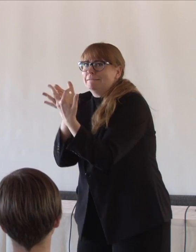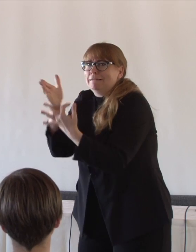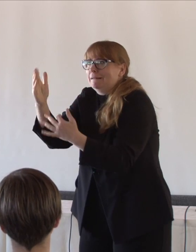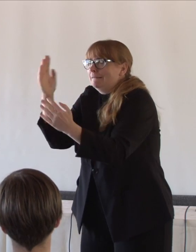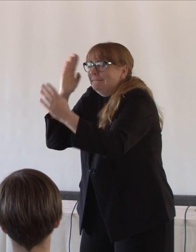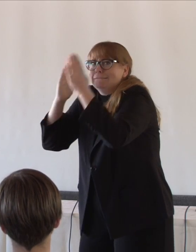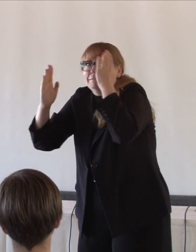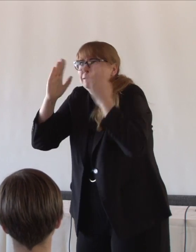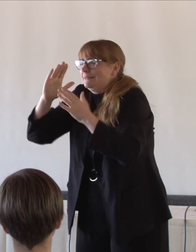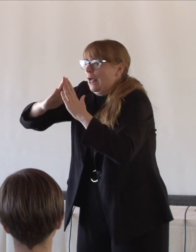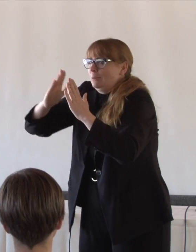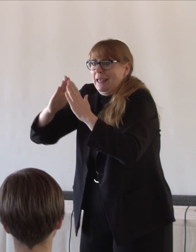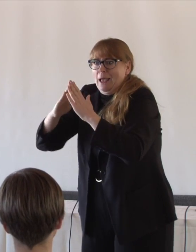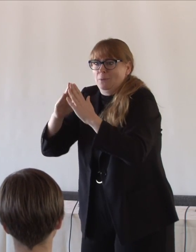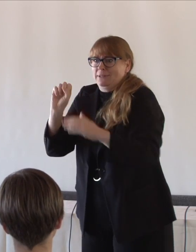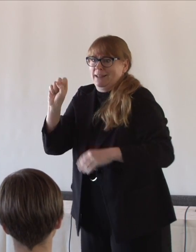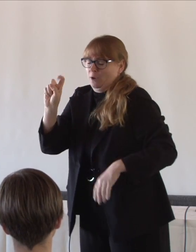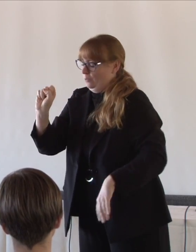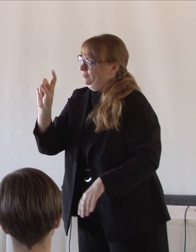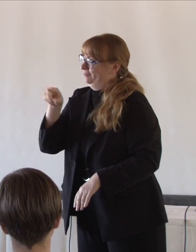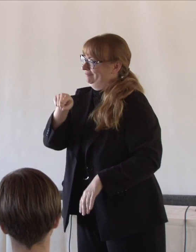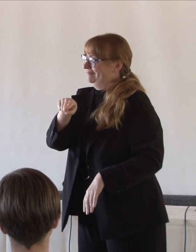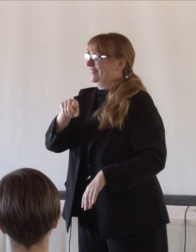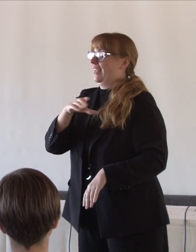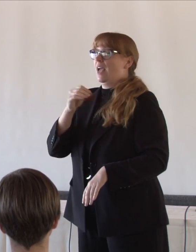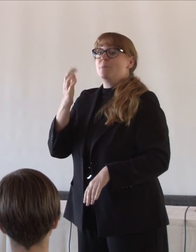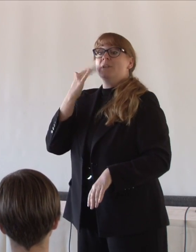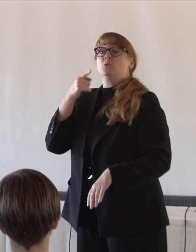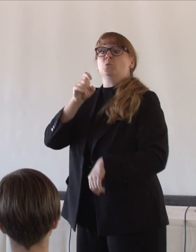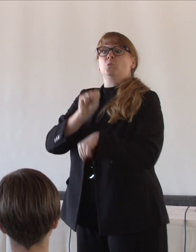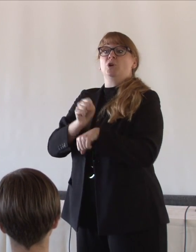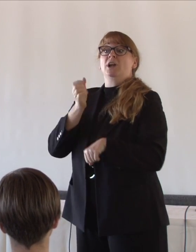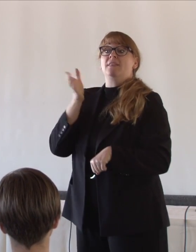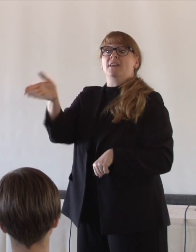Driving and trying to find parking in downtown San Diego. And because Ranem